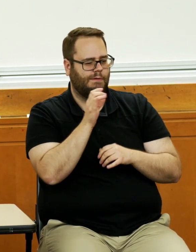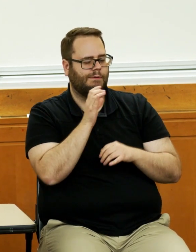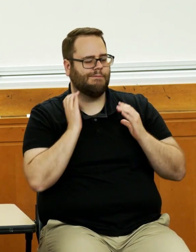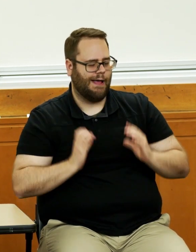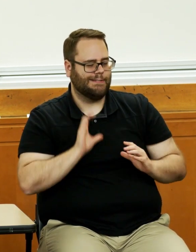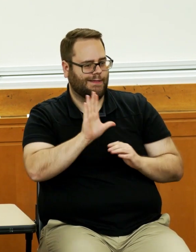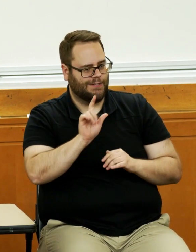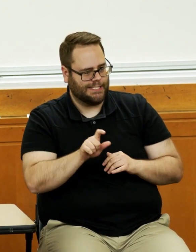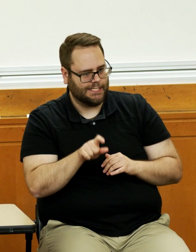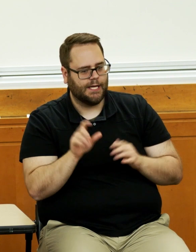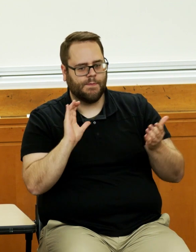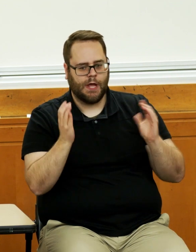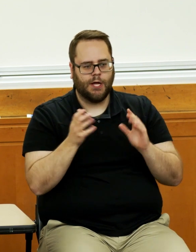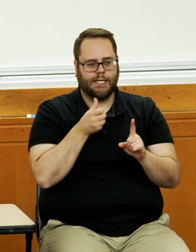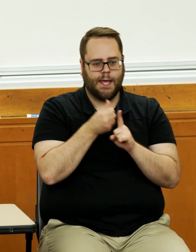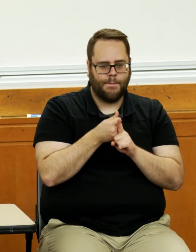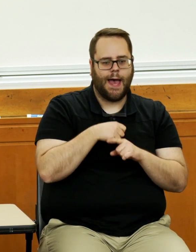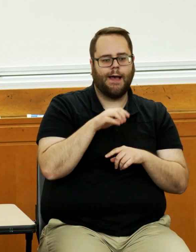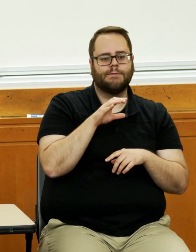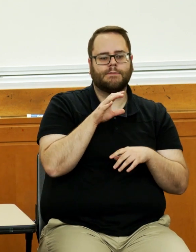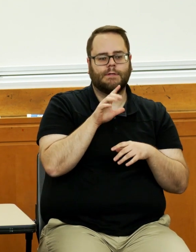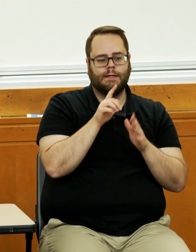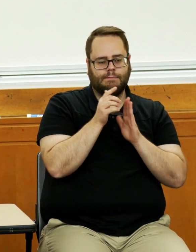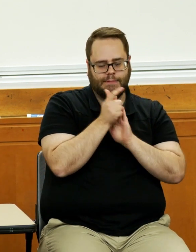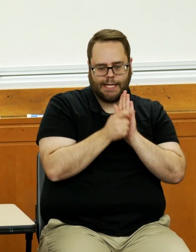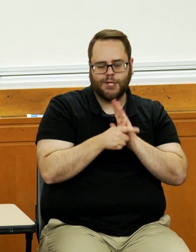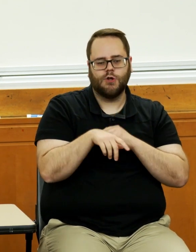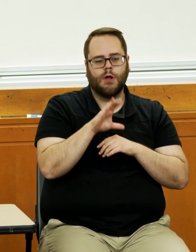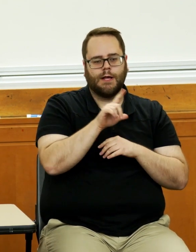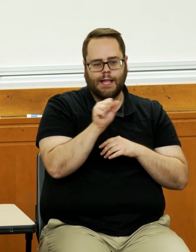the type of impact litigation or class action litigation challenging discriminatory policies